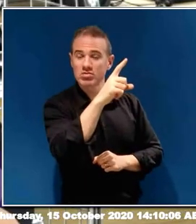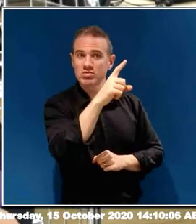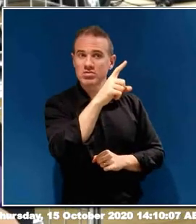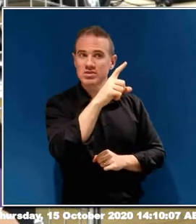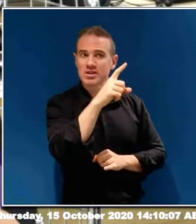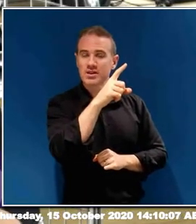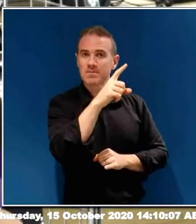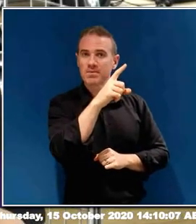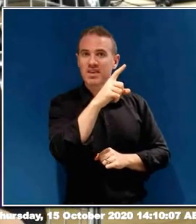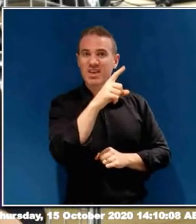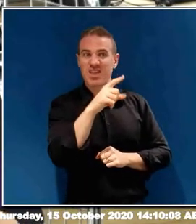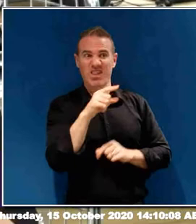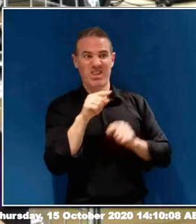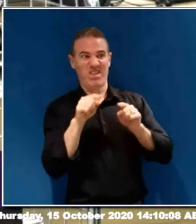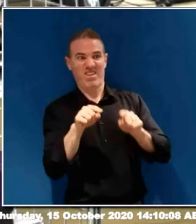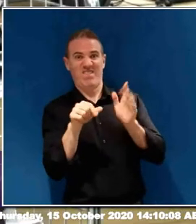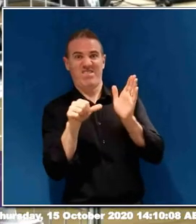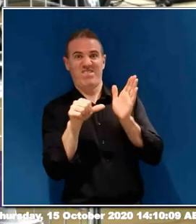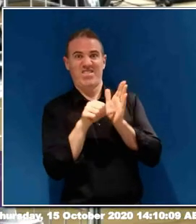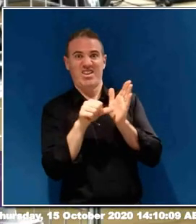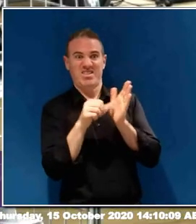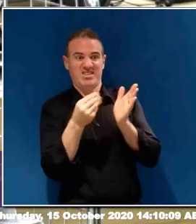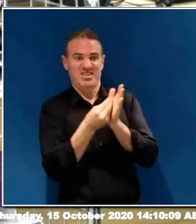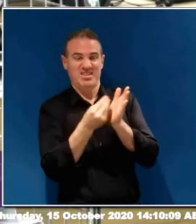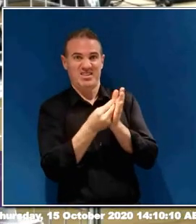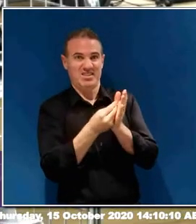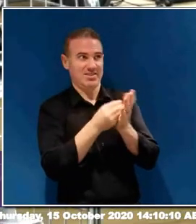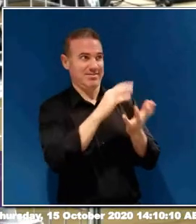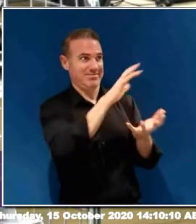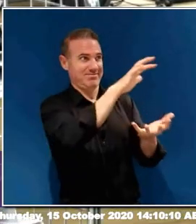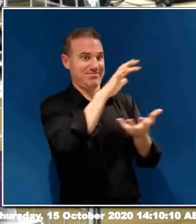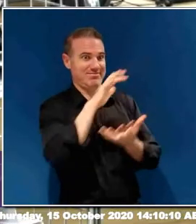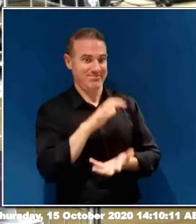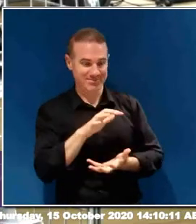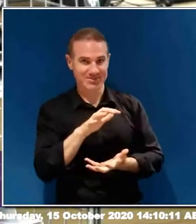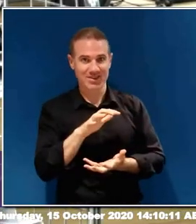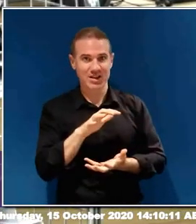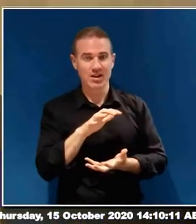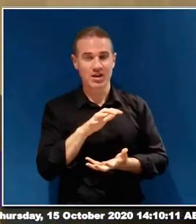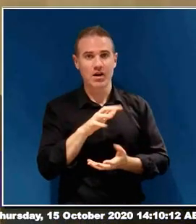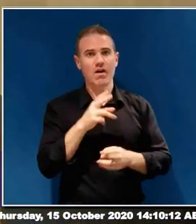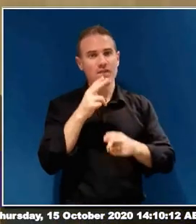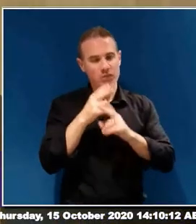are used specifically for disability? No.